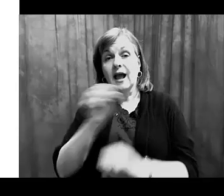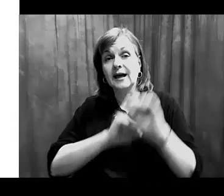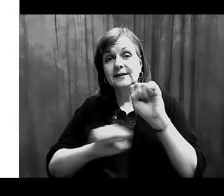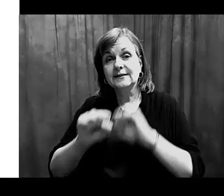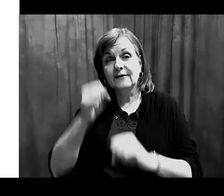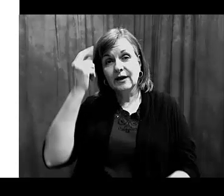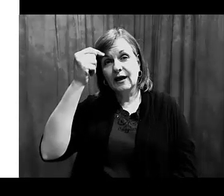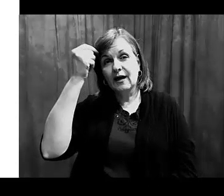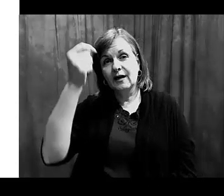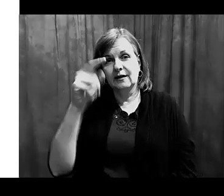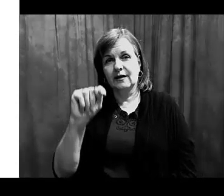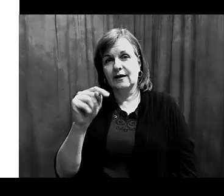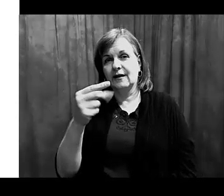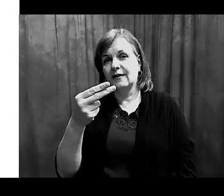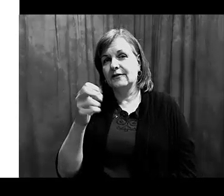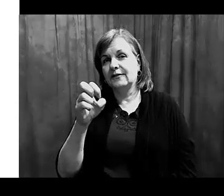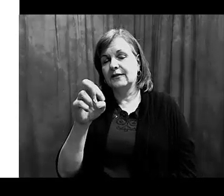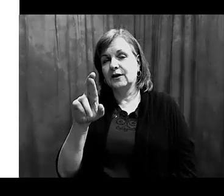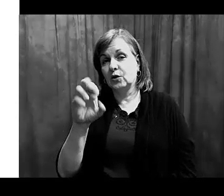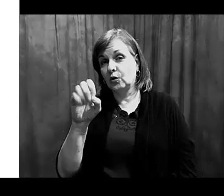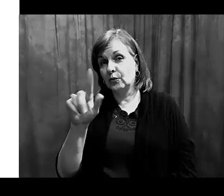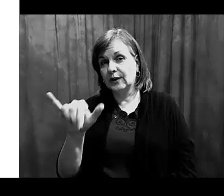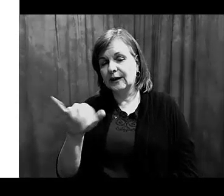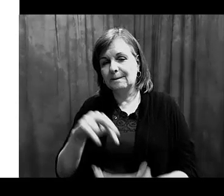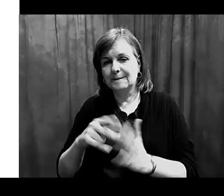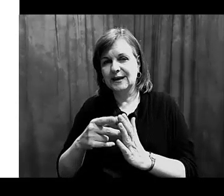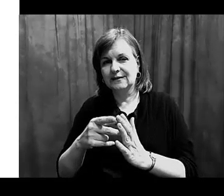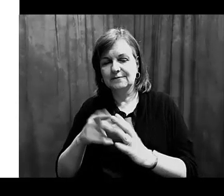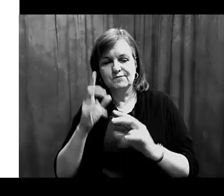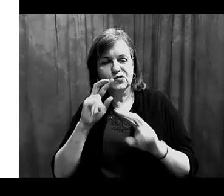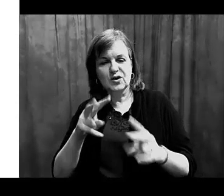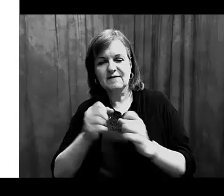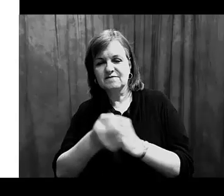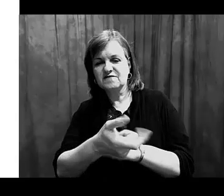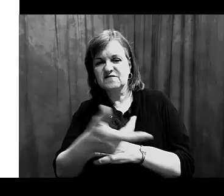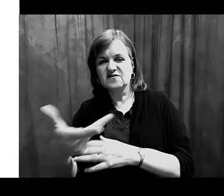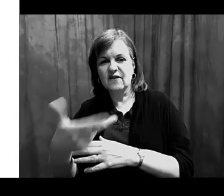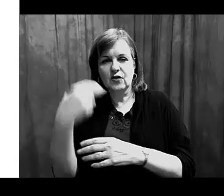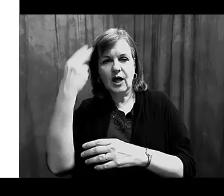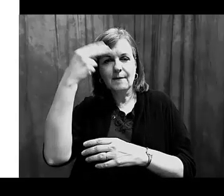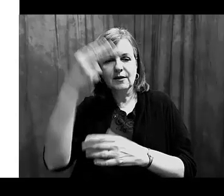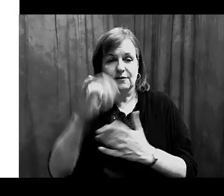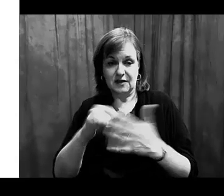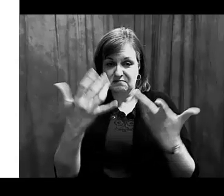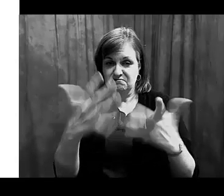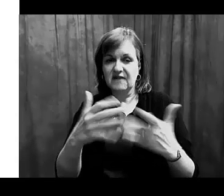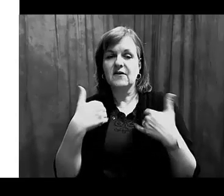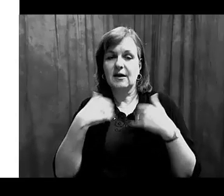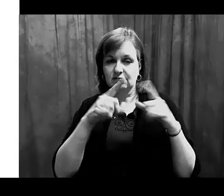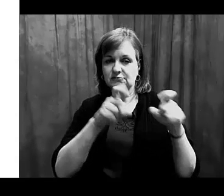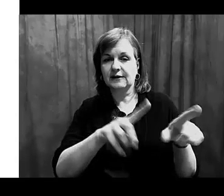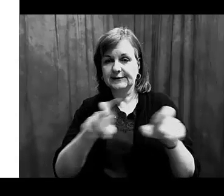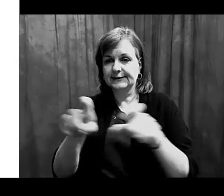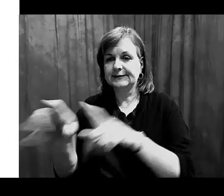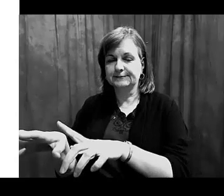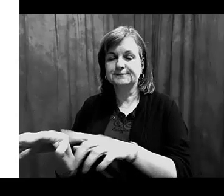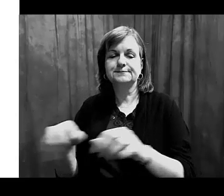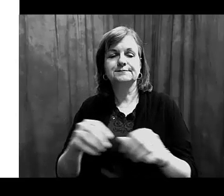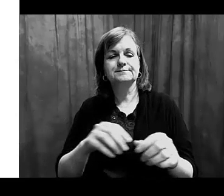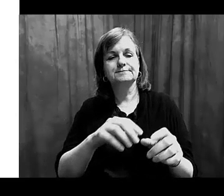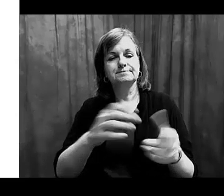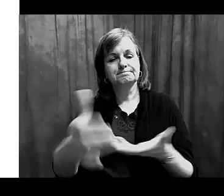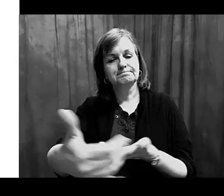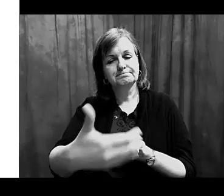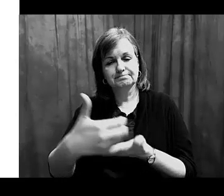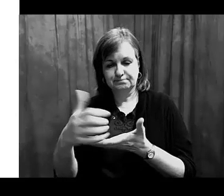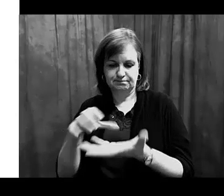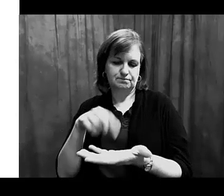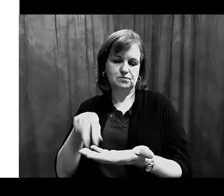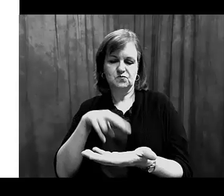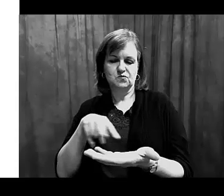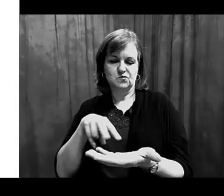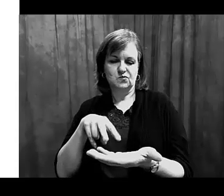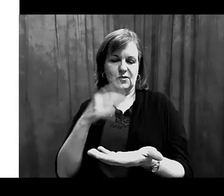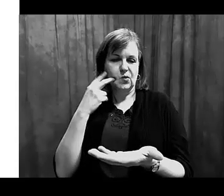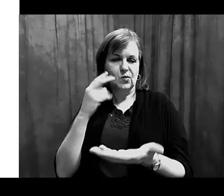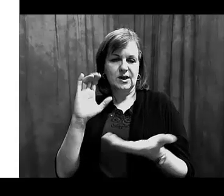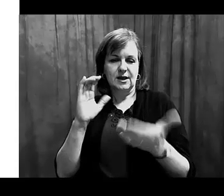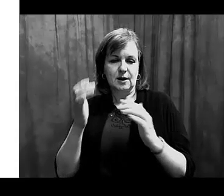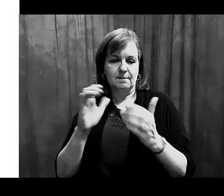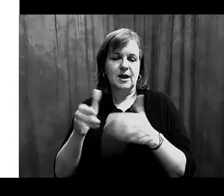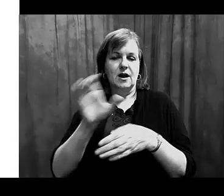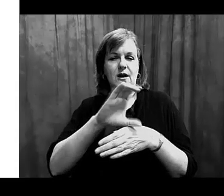so a scientific theory is simply looking and taking a whole bunch of hypotheses that have been tested